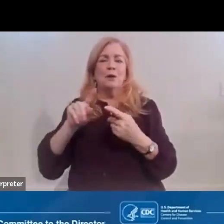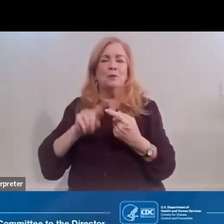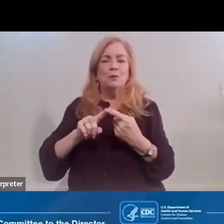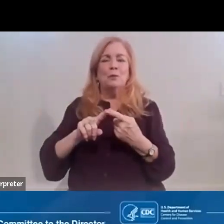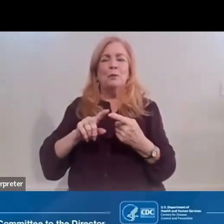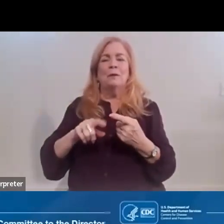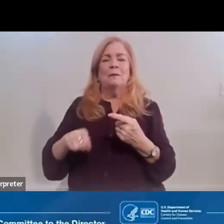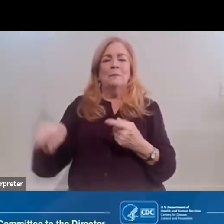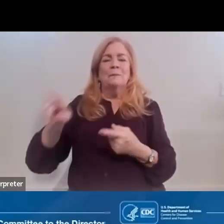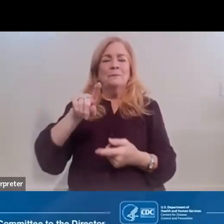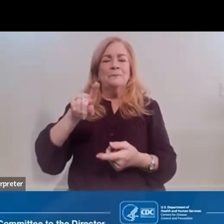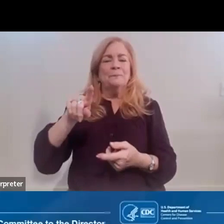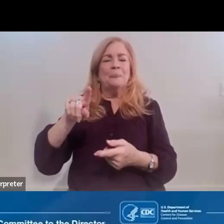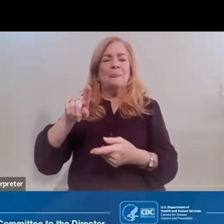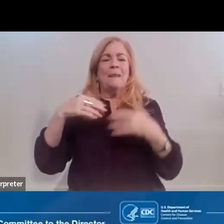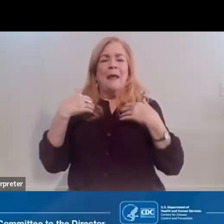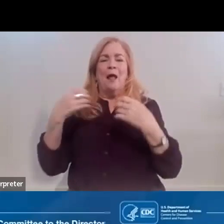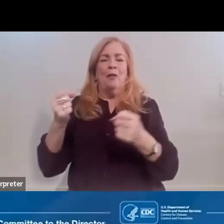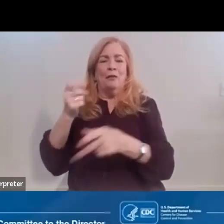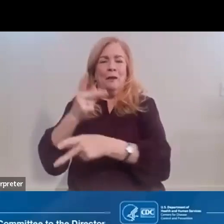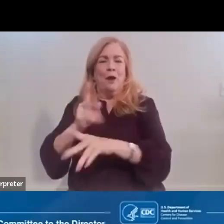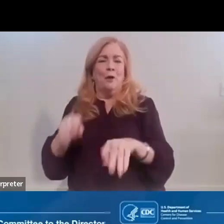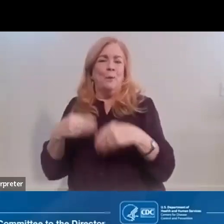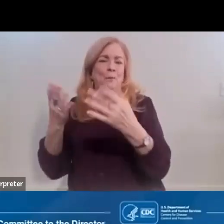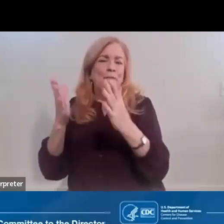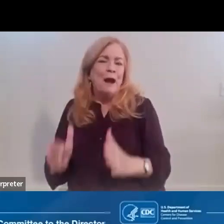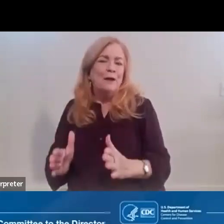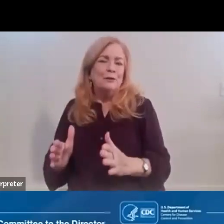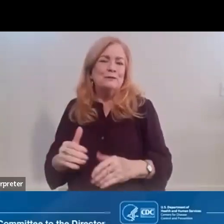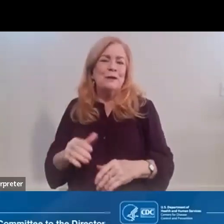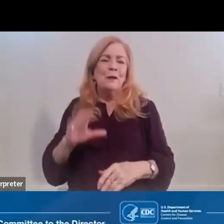being able to address what is in the data. So at some point, this has to be like a bridge.